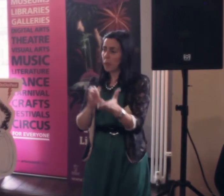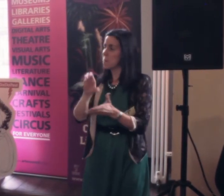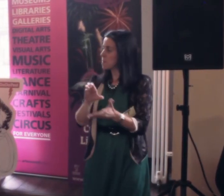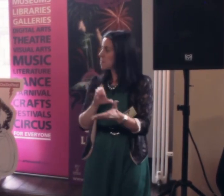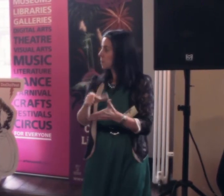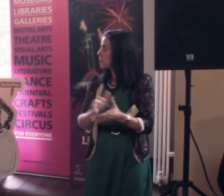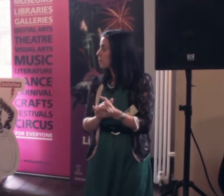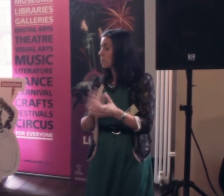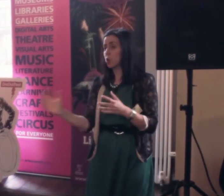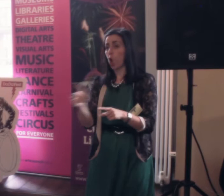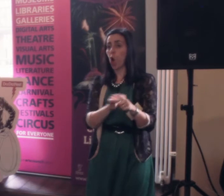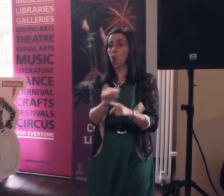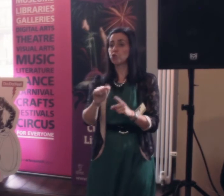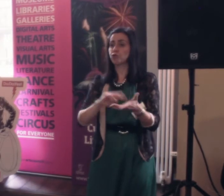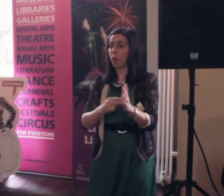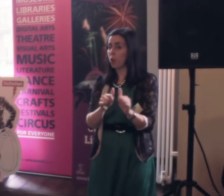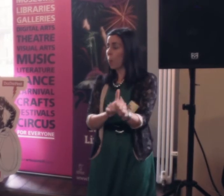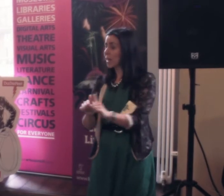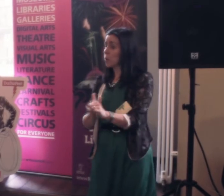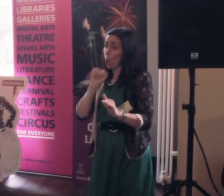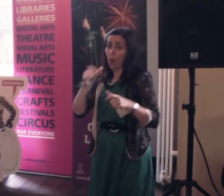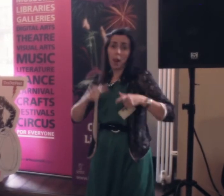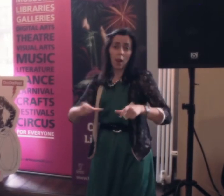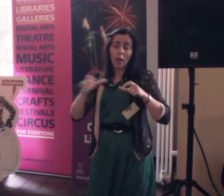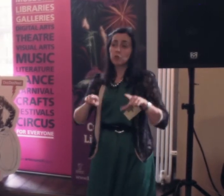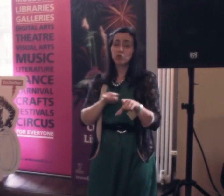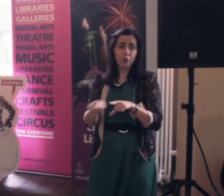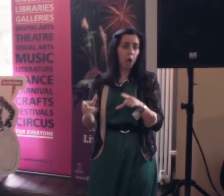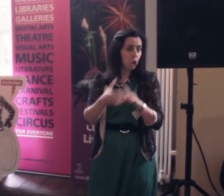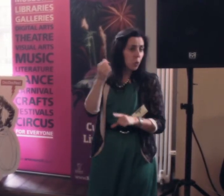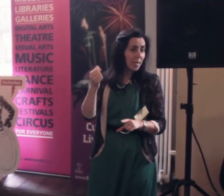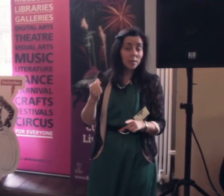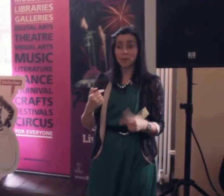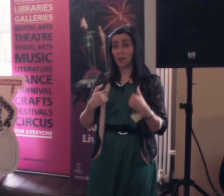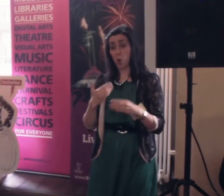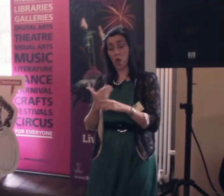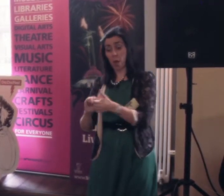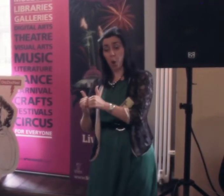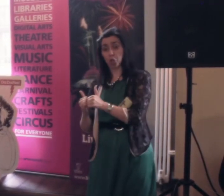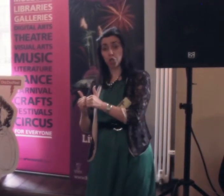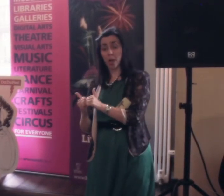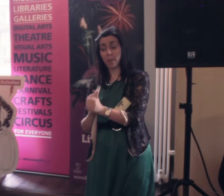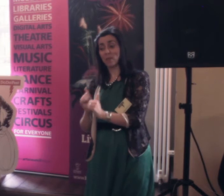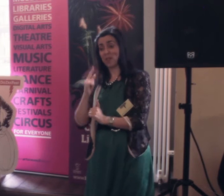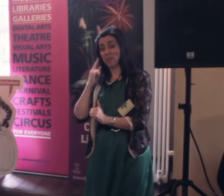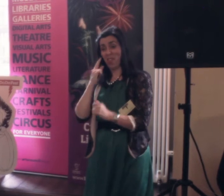to all of our cultural organisations, and we’ll continue to try to do that by working in partnership and I think, you know, as we stated before